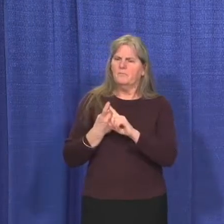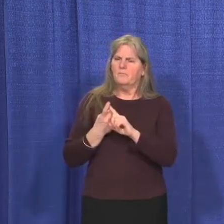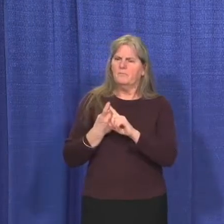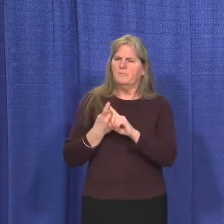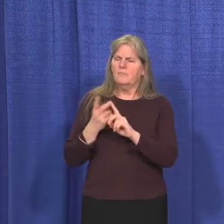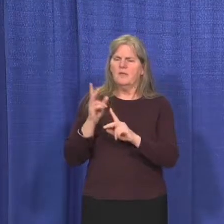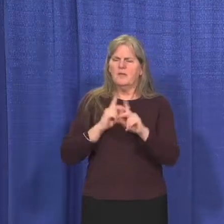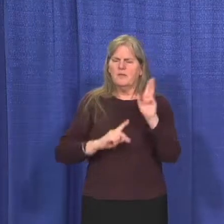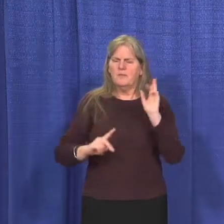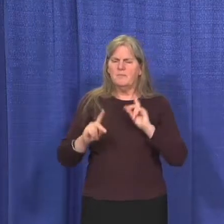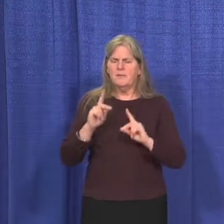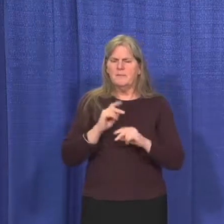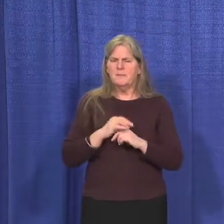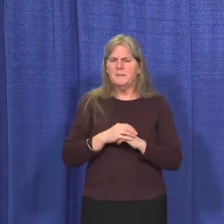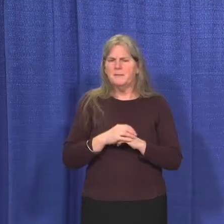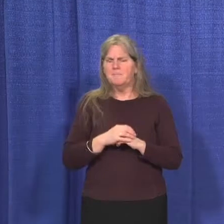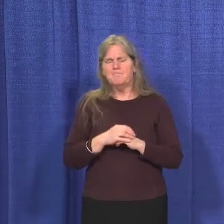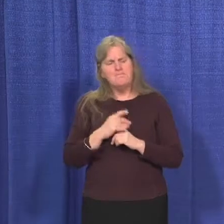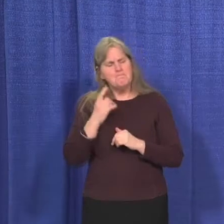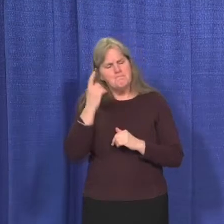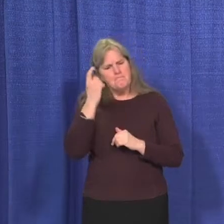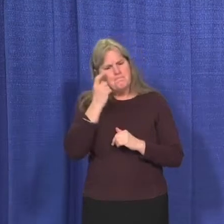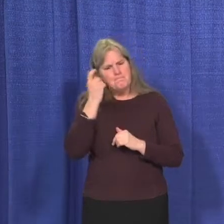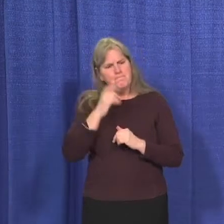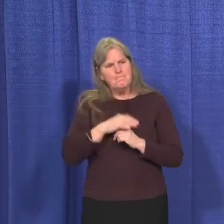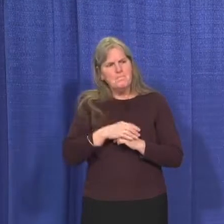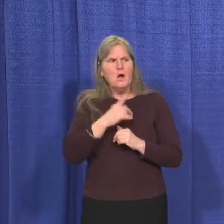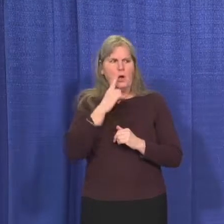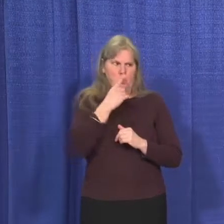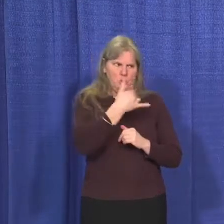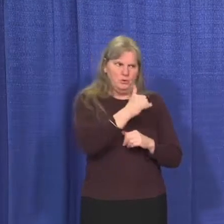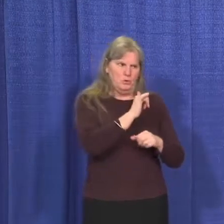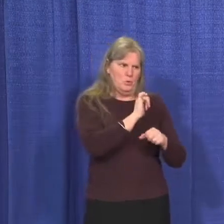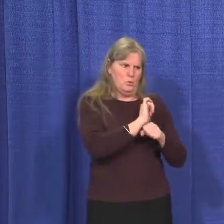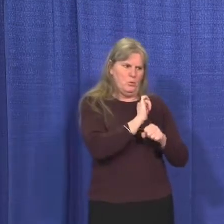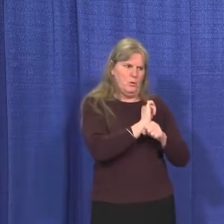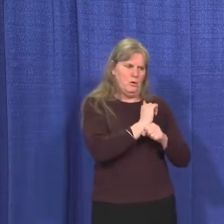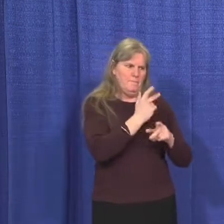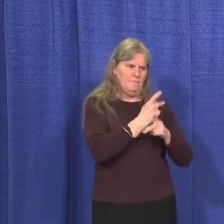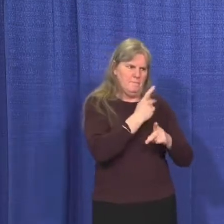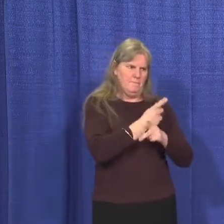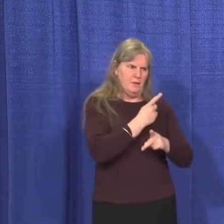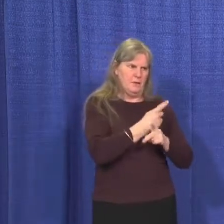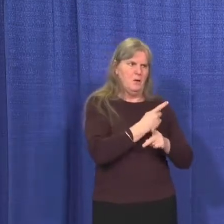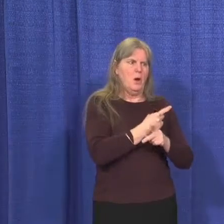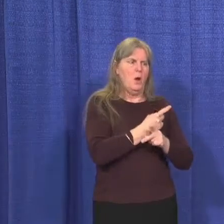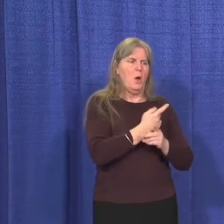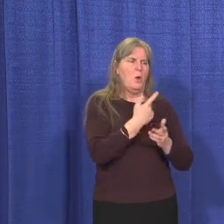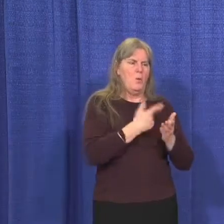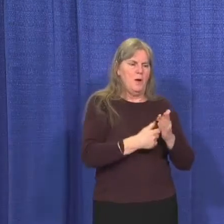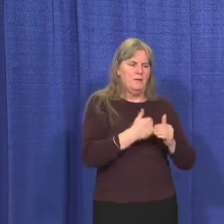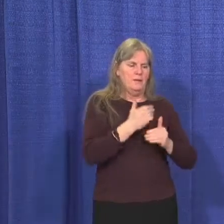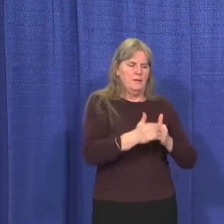readers. People are wondering, and I know you're still working on rote -- measures that you will recommend